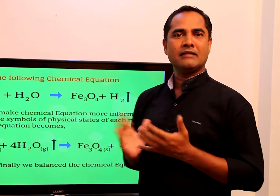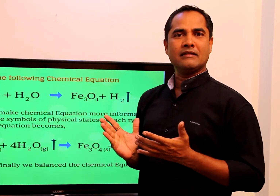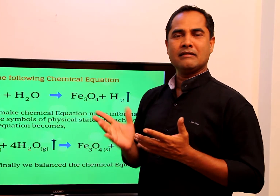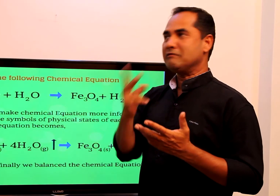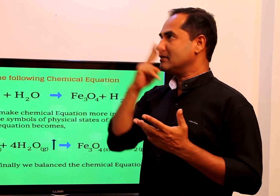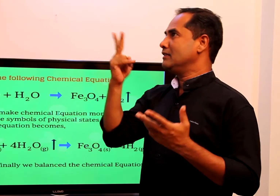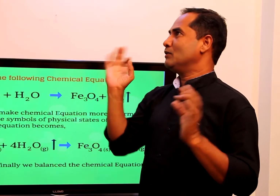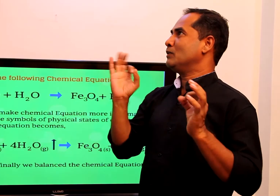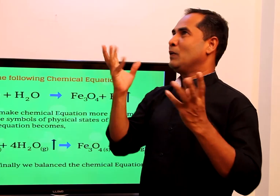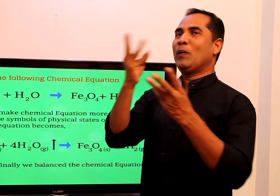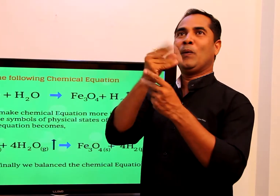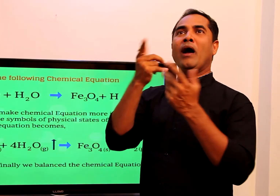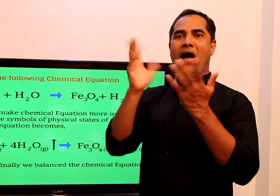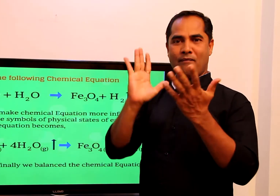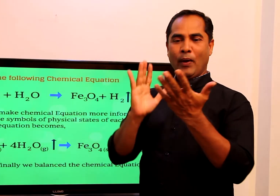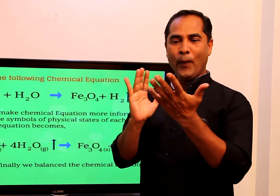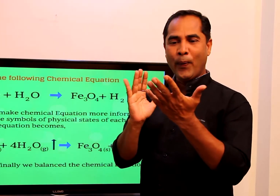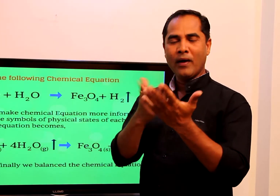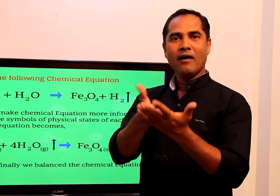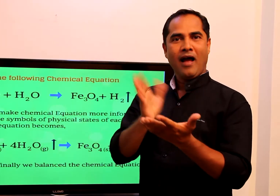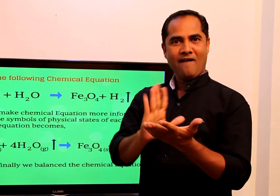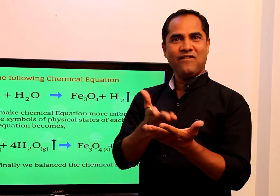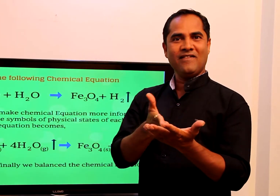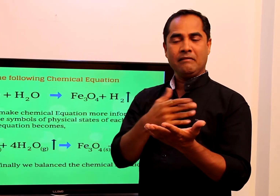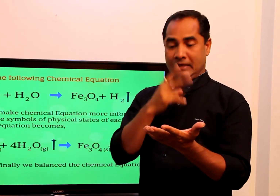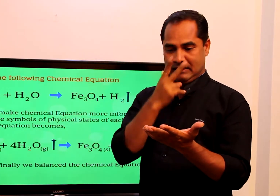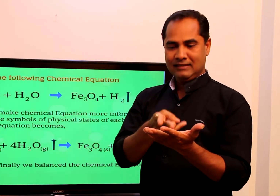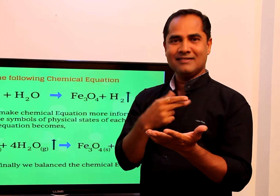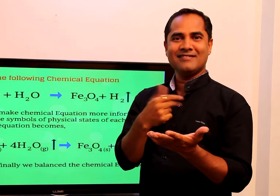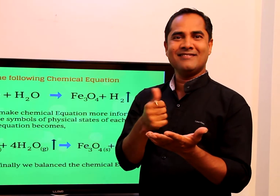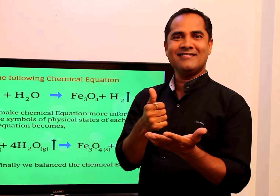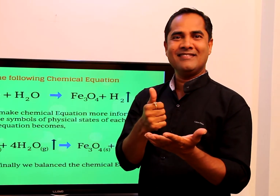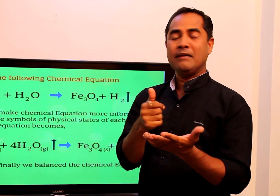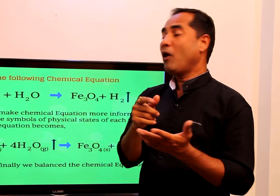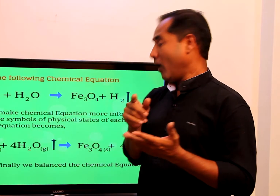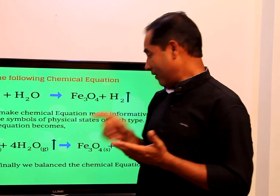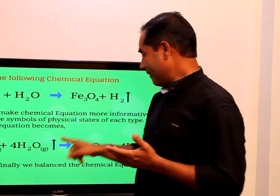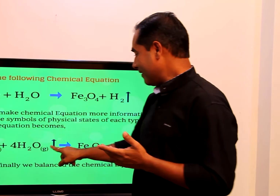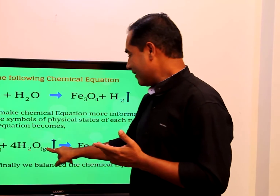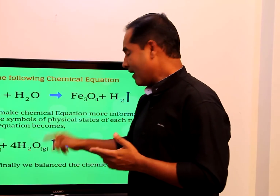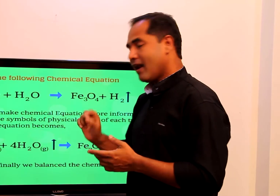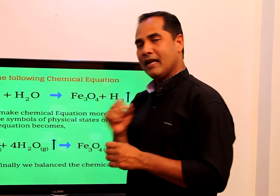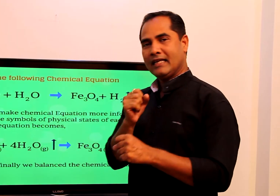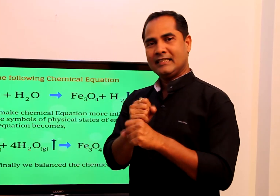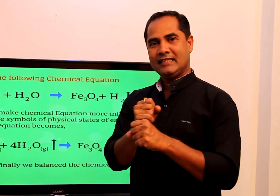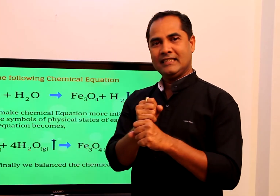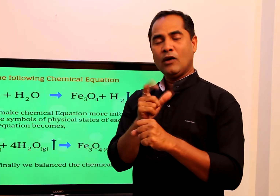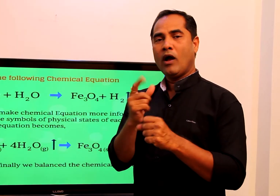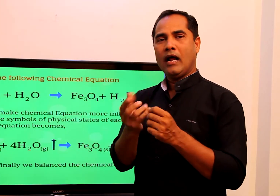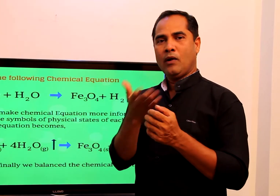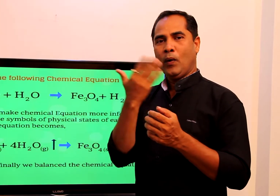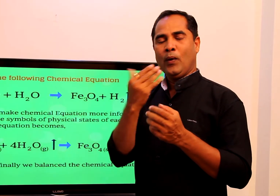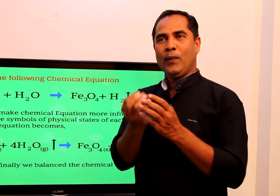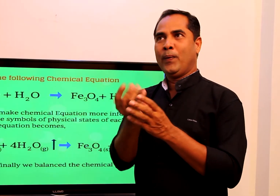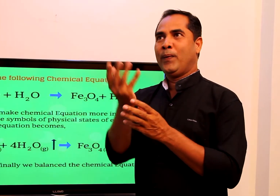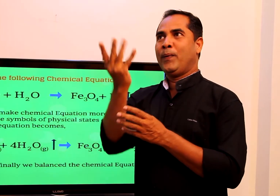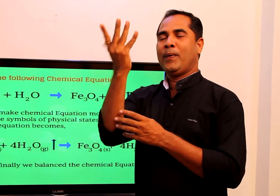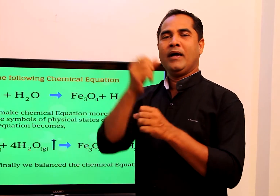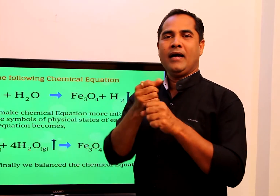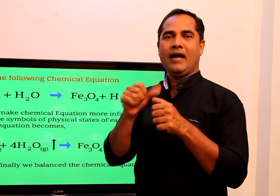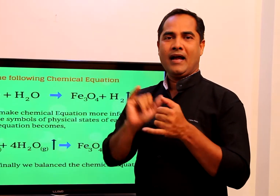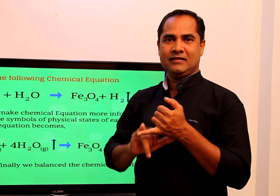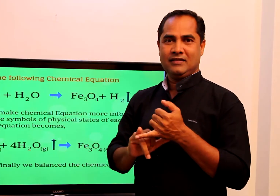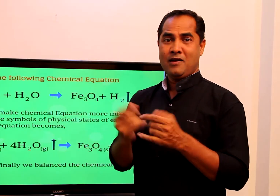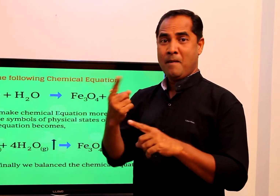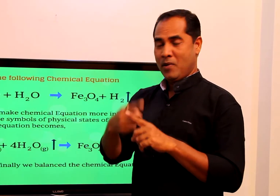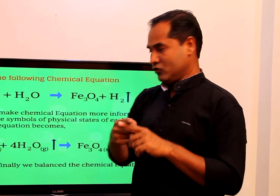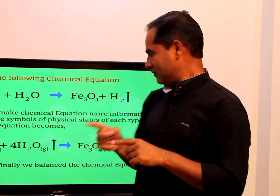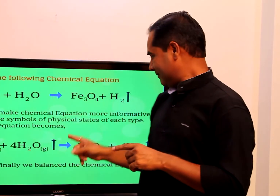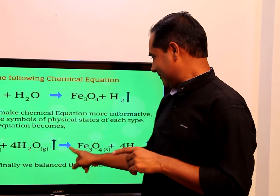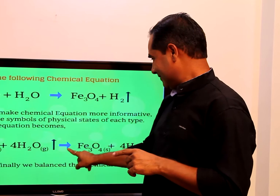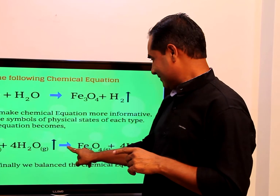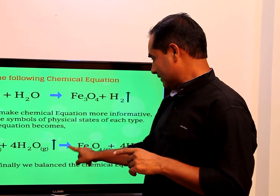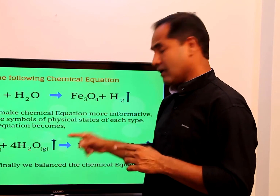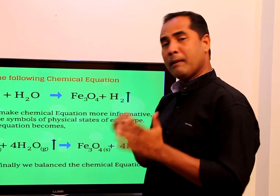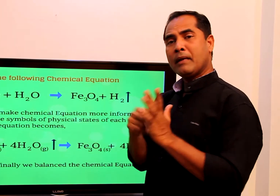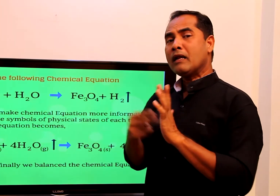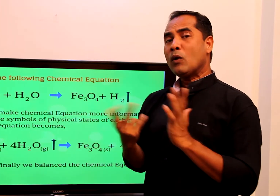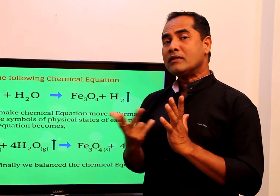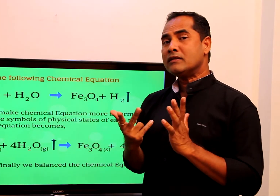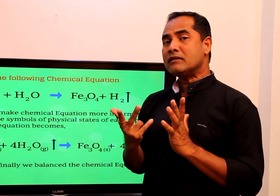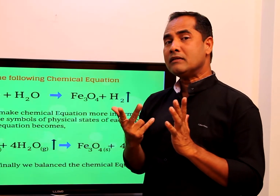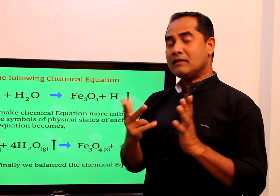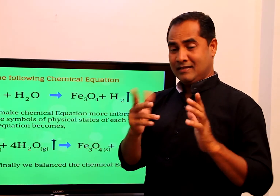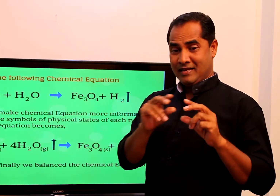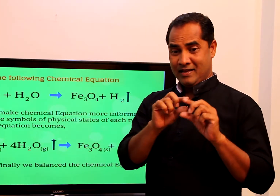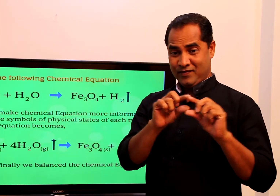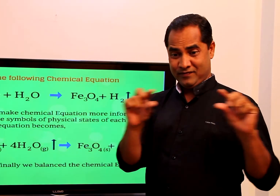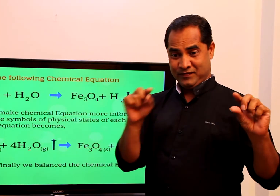So, 'g' stands for 'gas'.